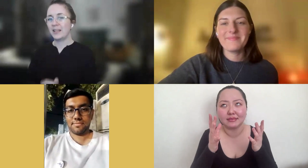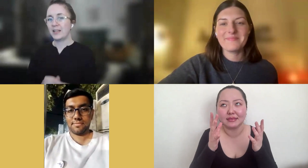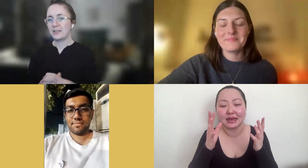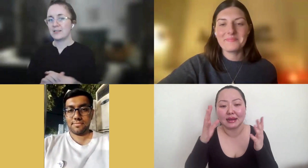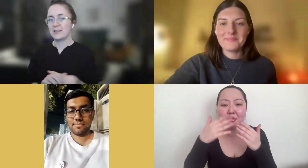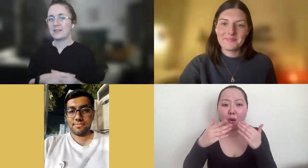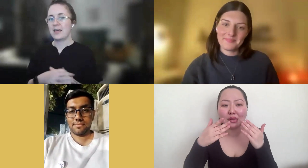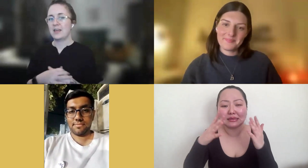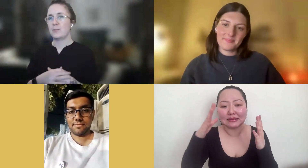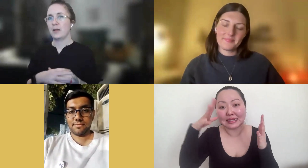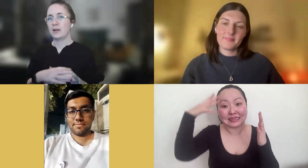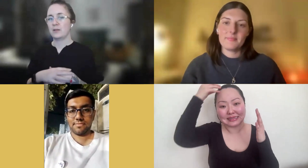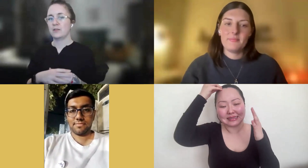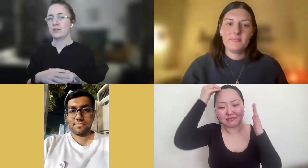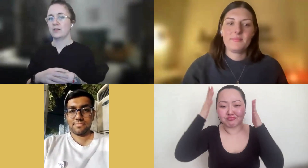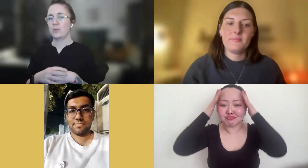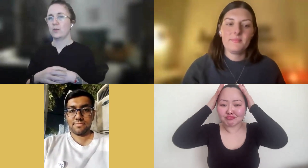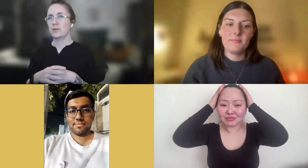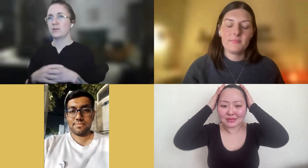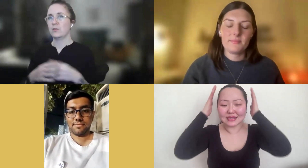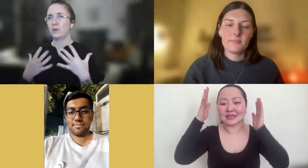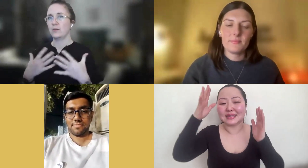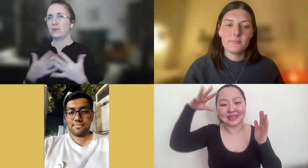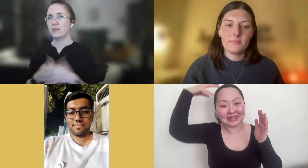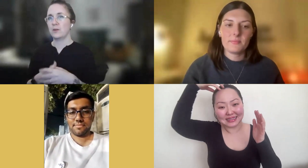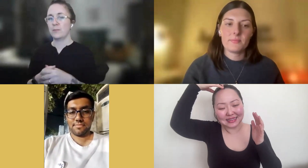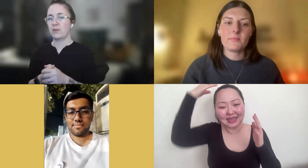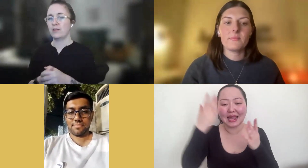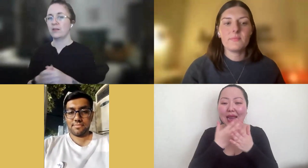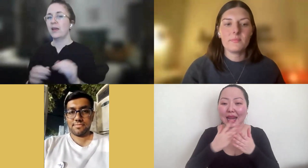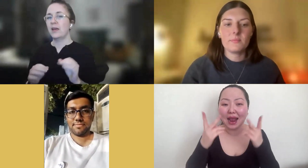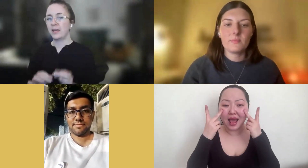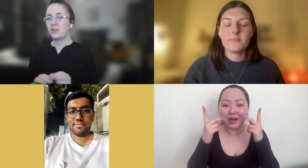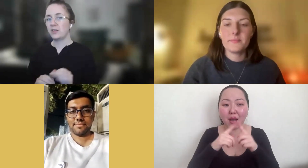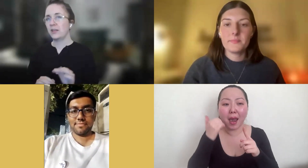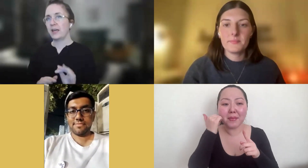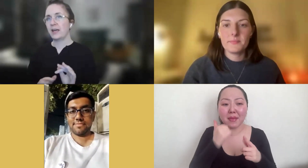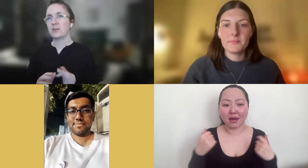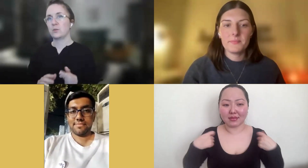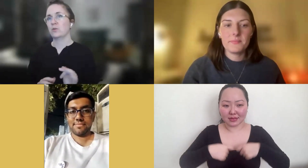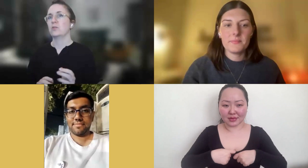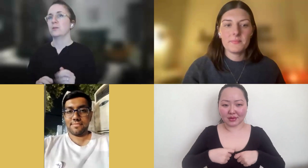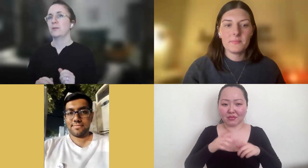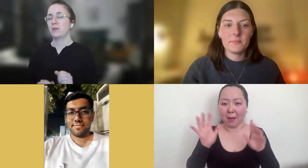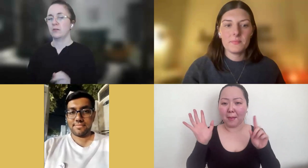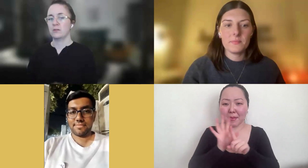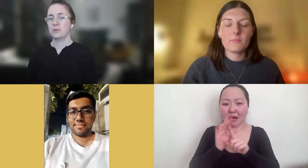clear glasses, black cardigan, blurred background, occasionally a cat wanders in the background.